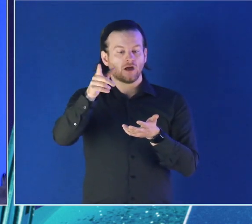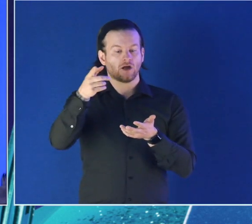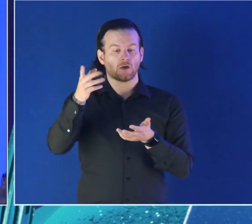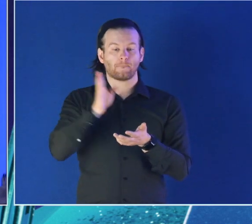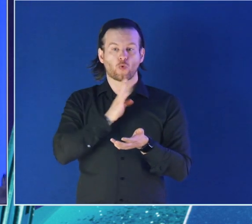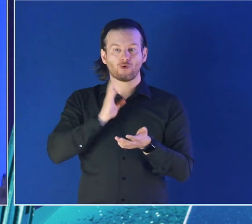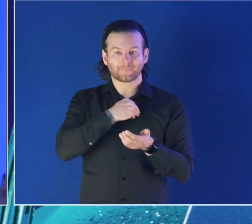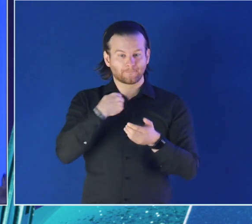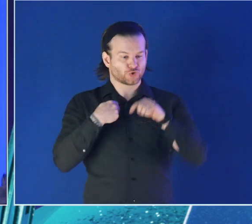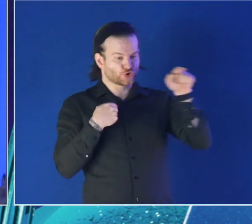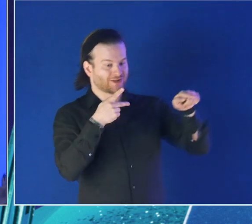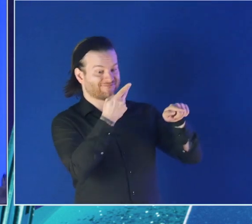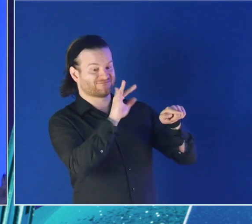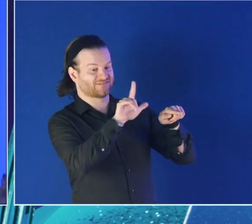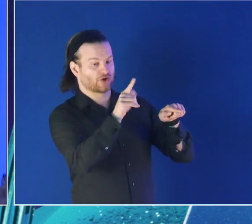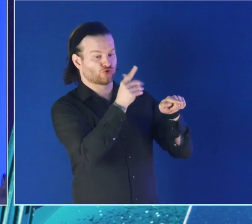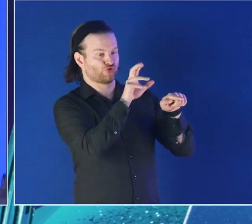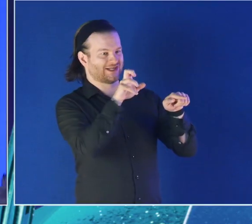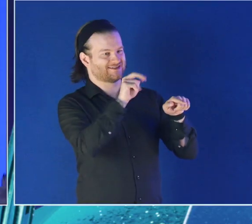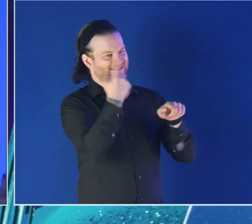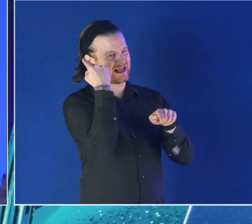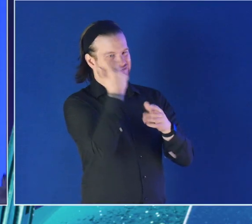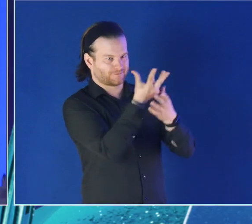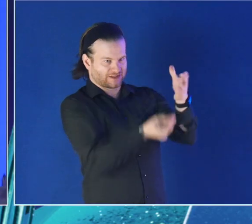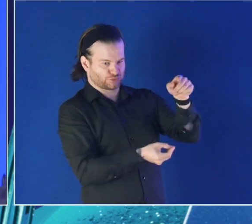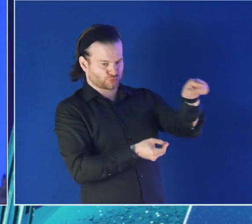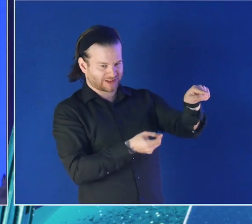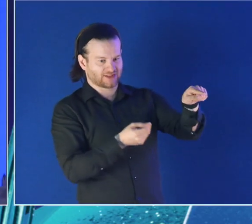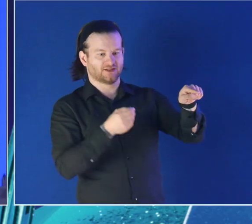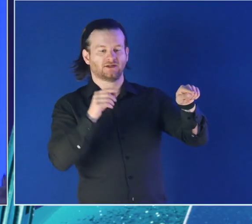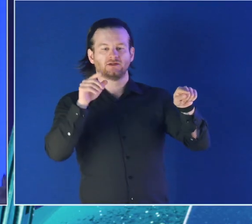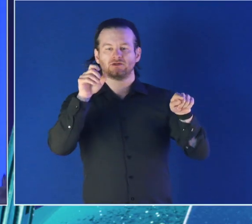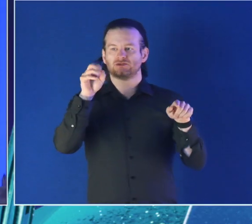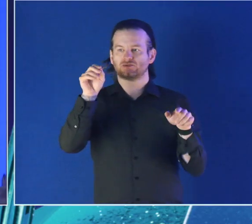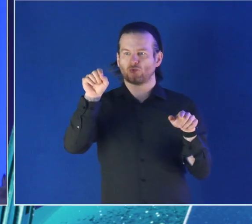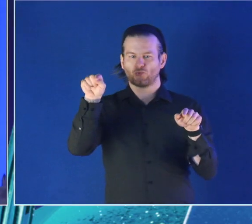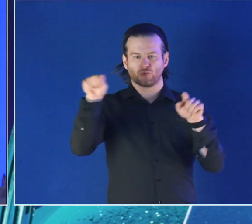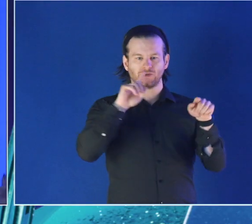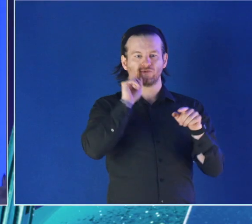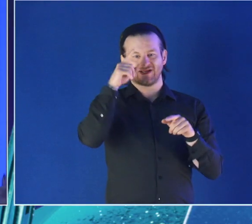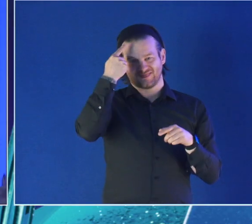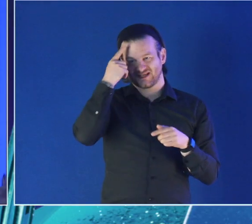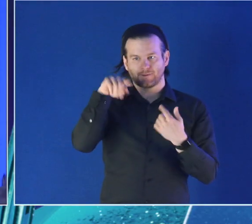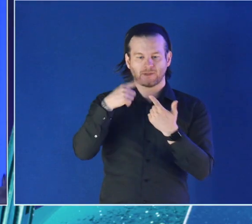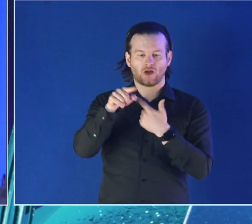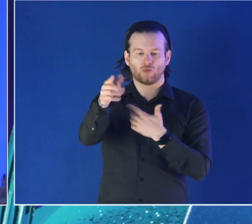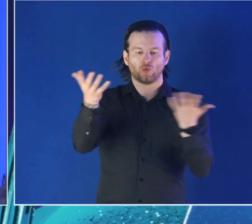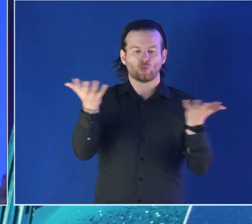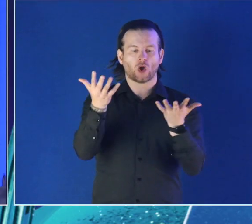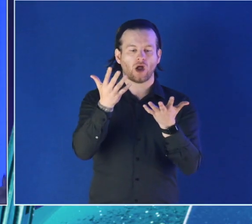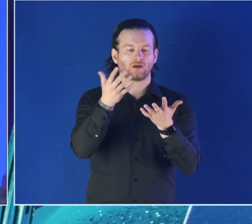they really articulated, as well as the larger, broader community through our programs, that this need is not just a domestic need.